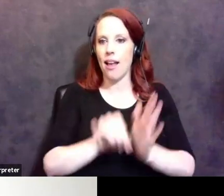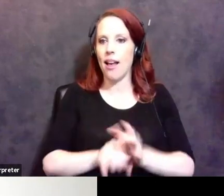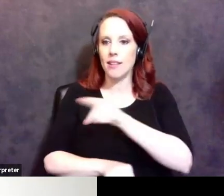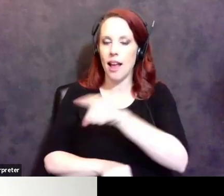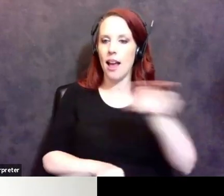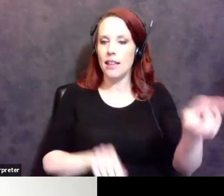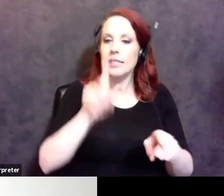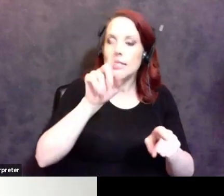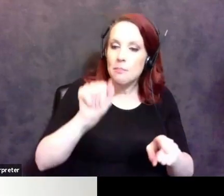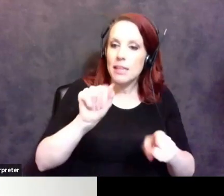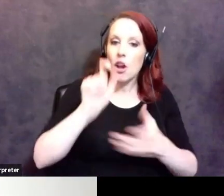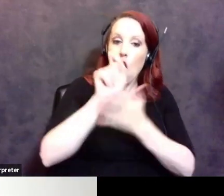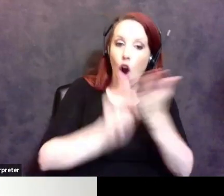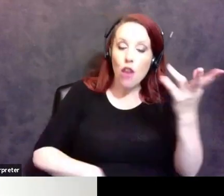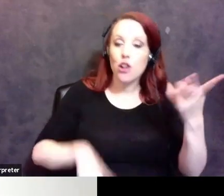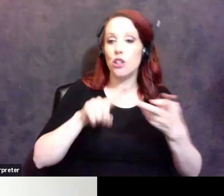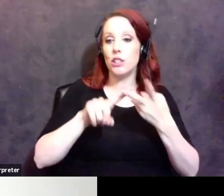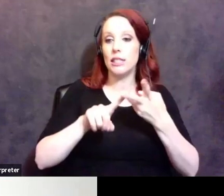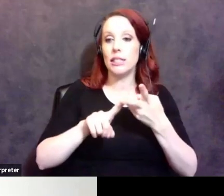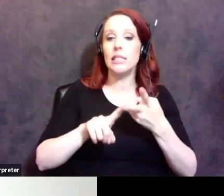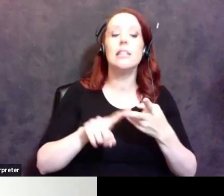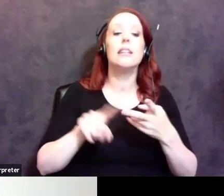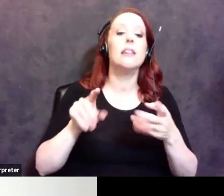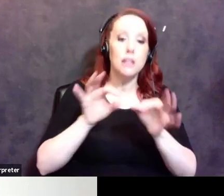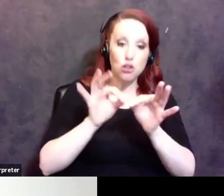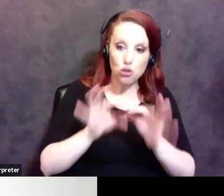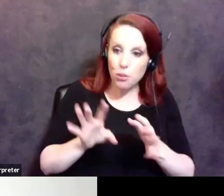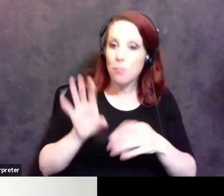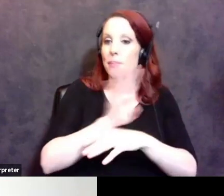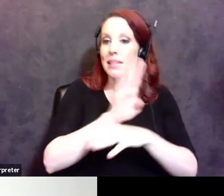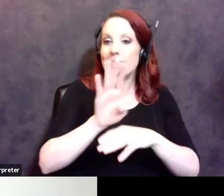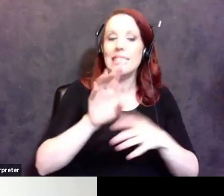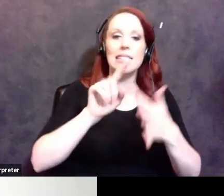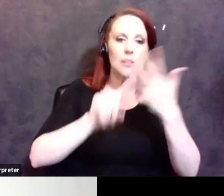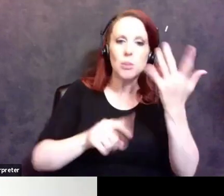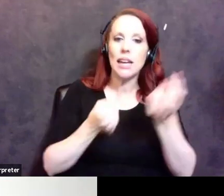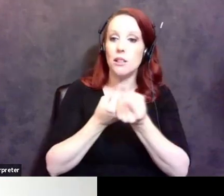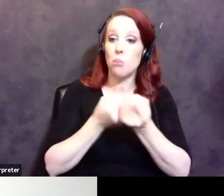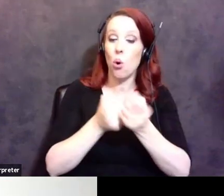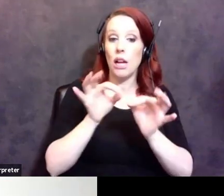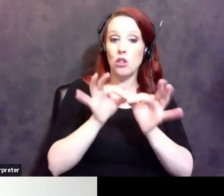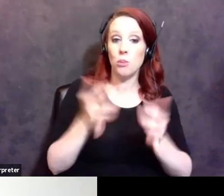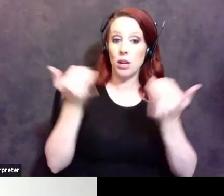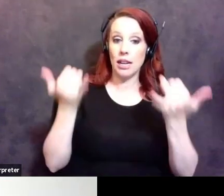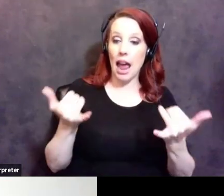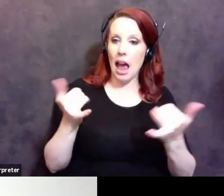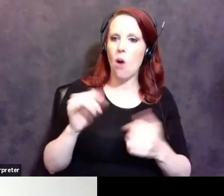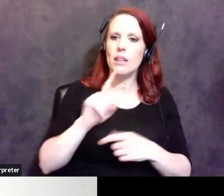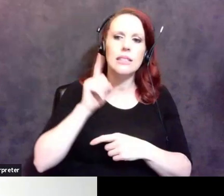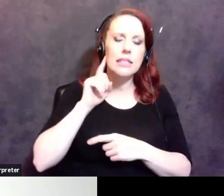you putting your money? And Interpreter Now is deaf owned. I am not sure White Coat Captioning